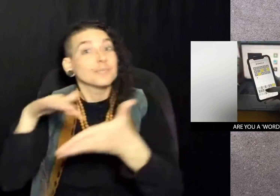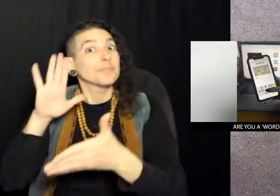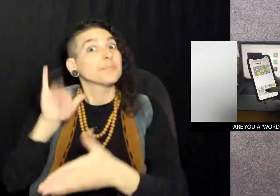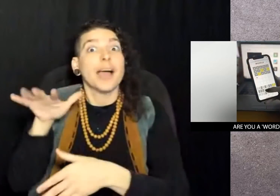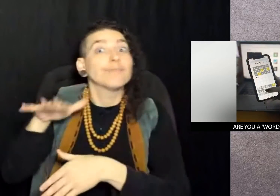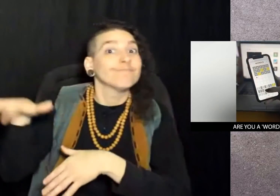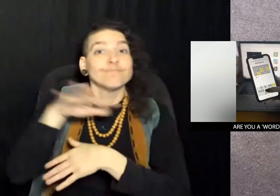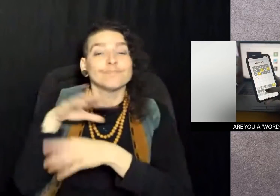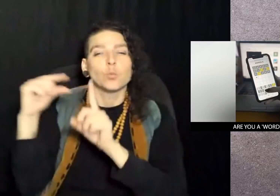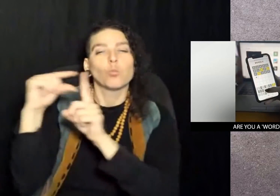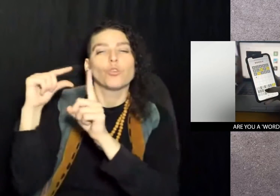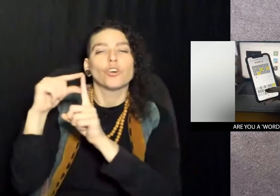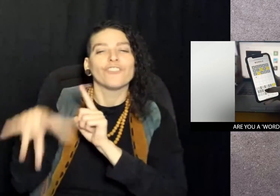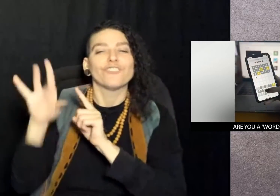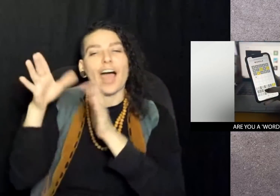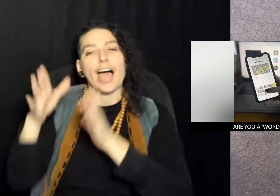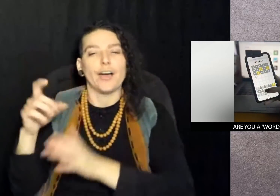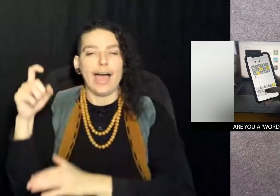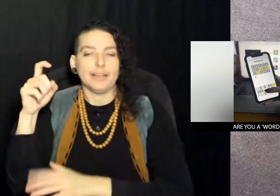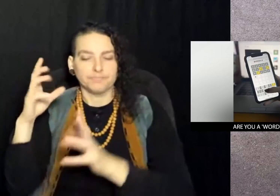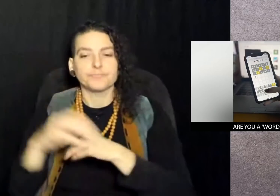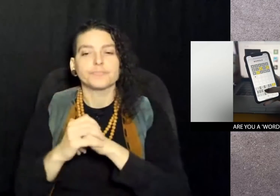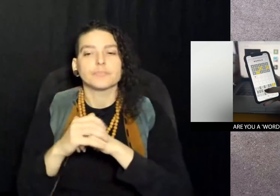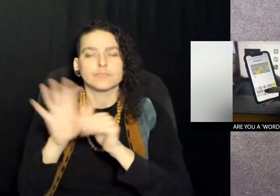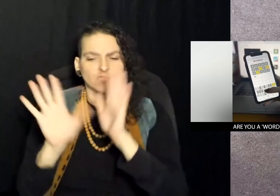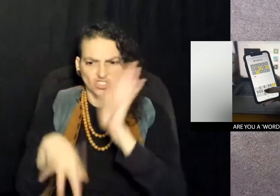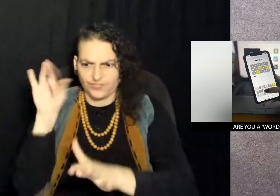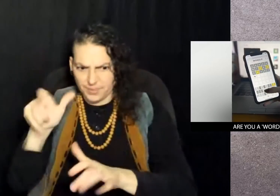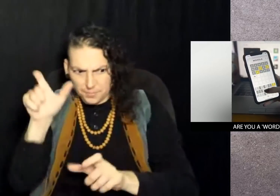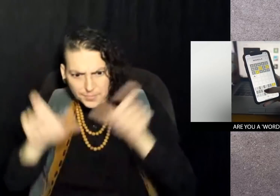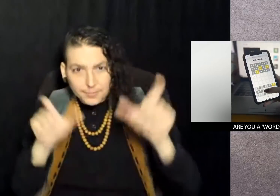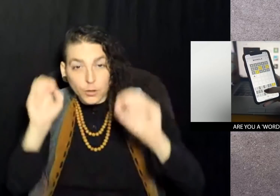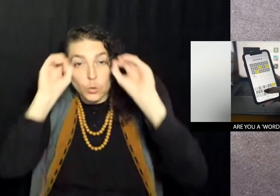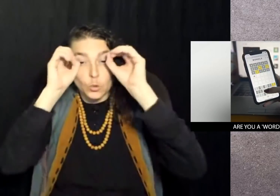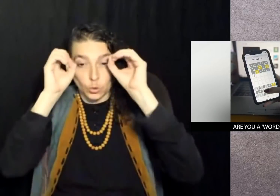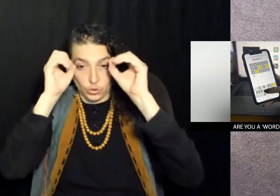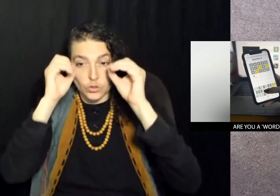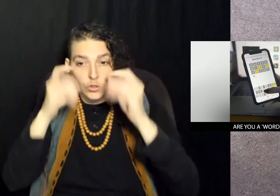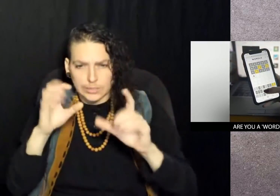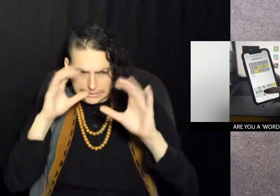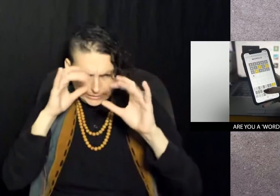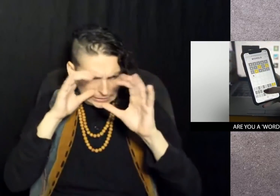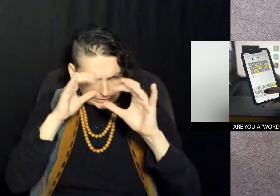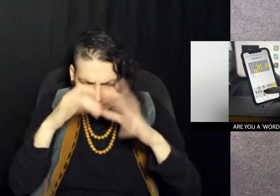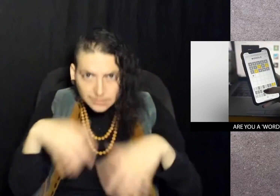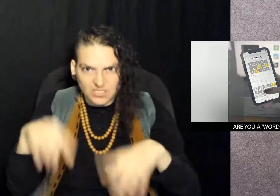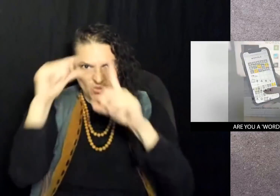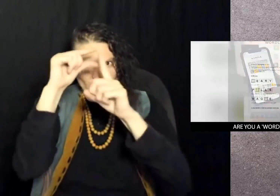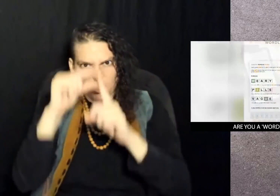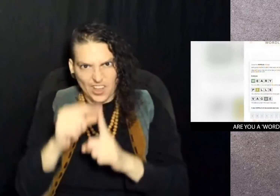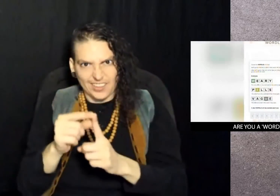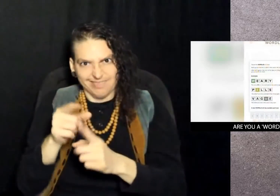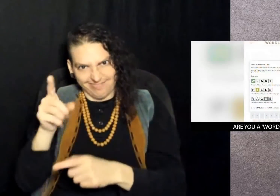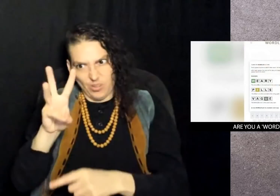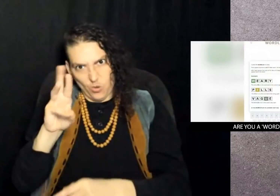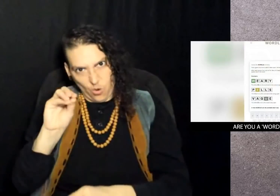a study by word finder X discovered people are Google searching for the wordle word of the day